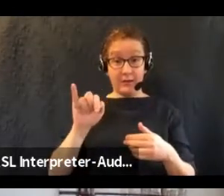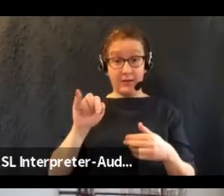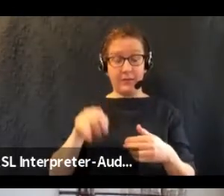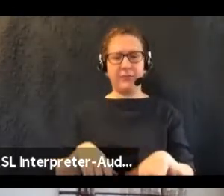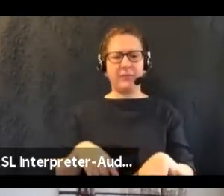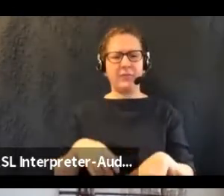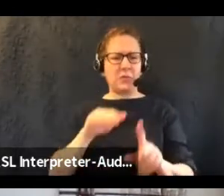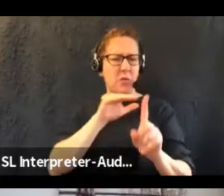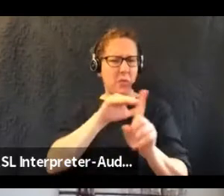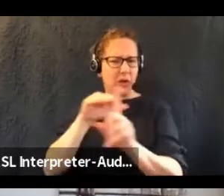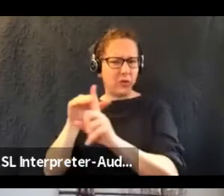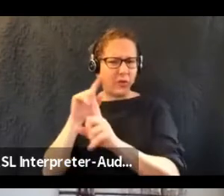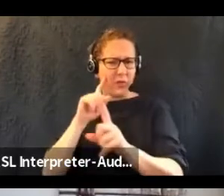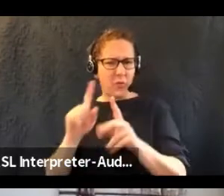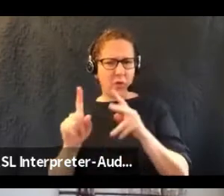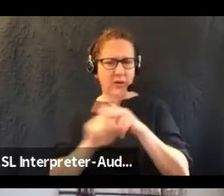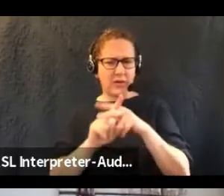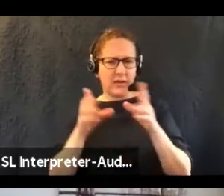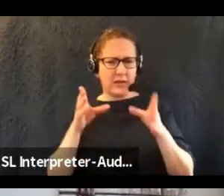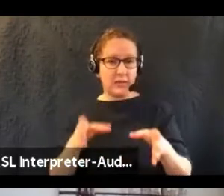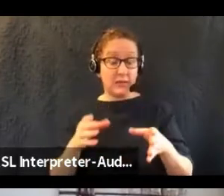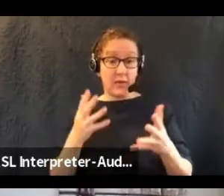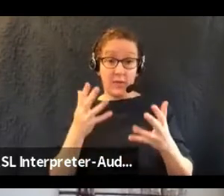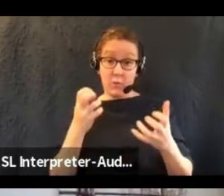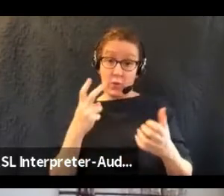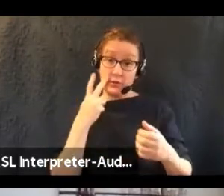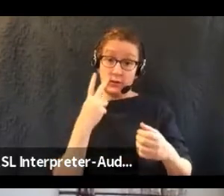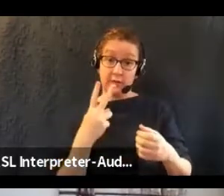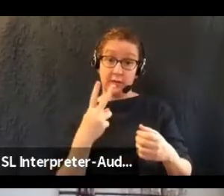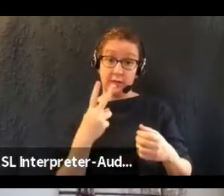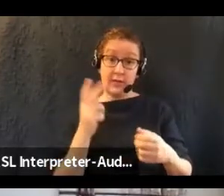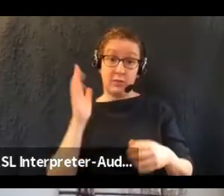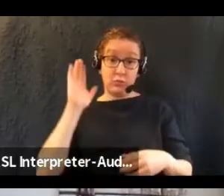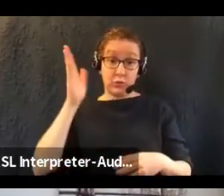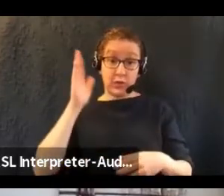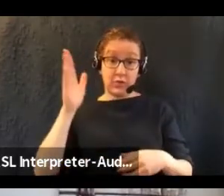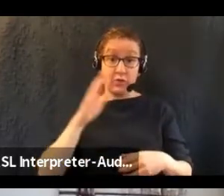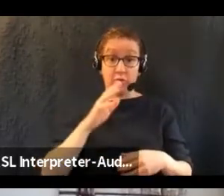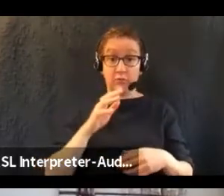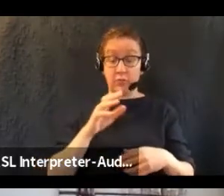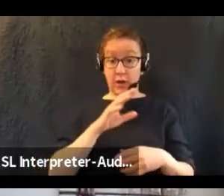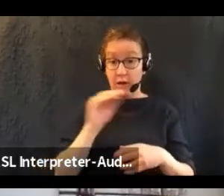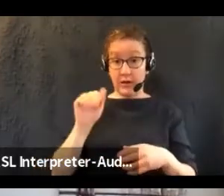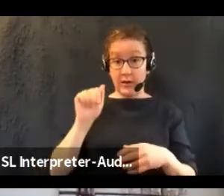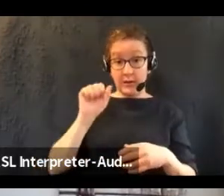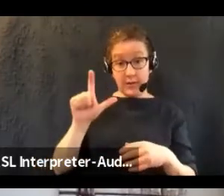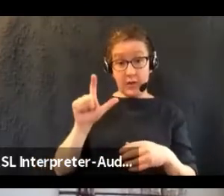attendees, if you want to see a presenter and ASL interpreter in view, you can always